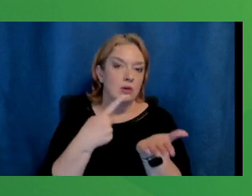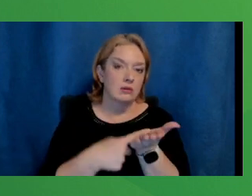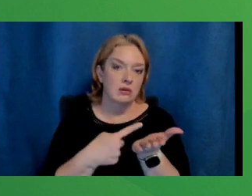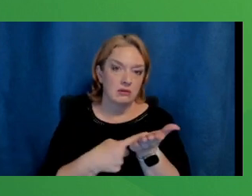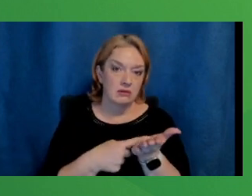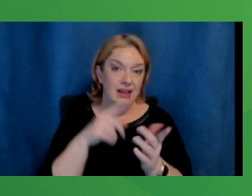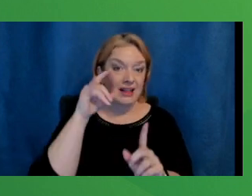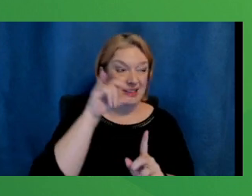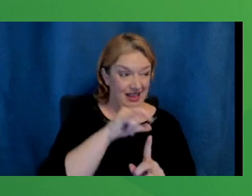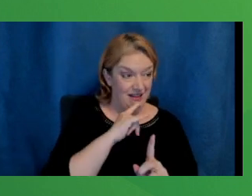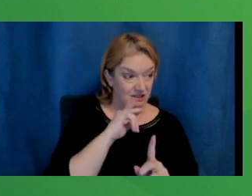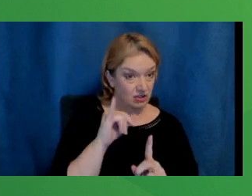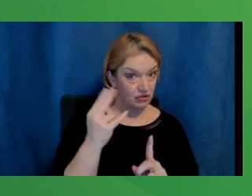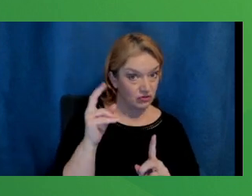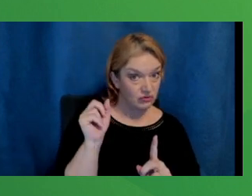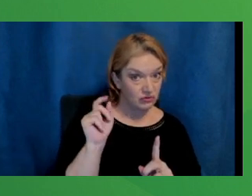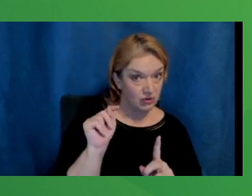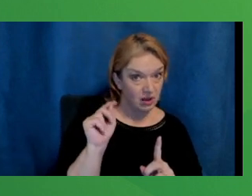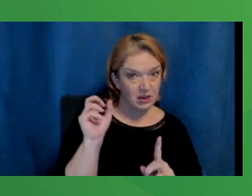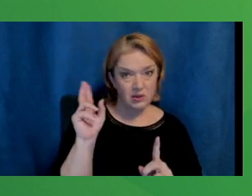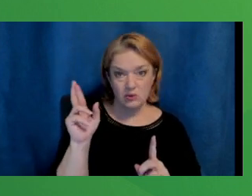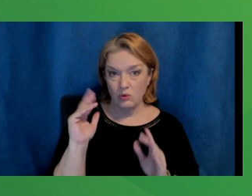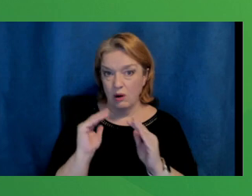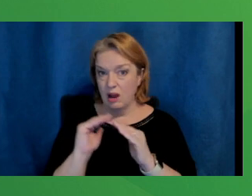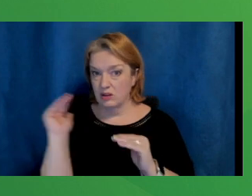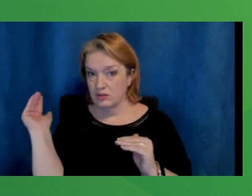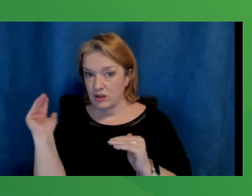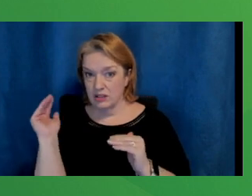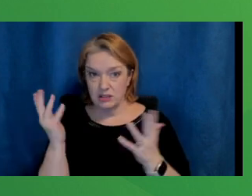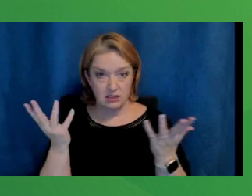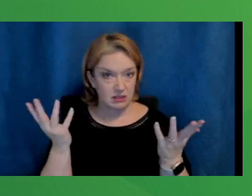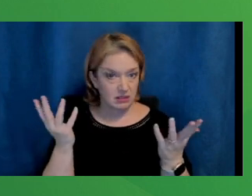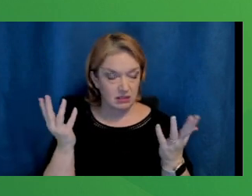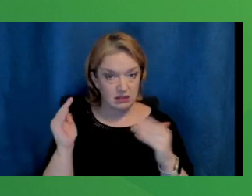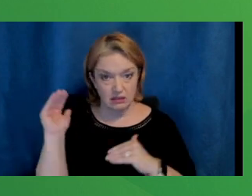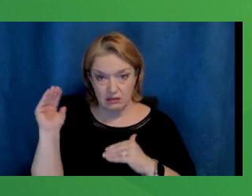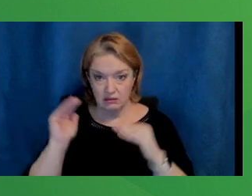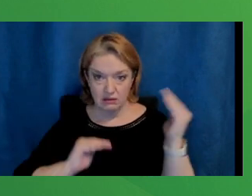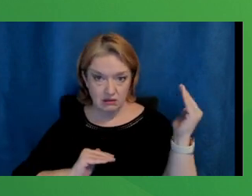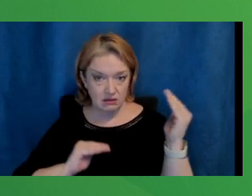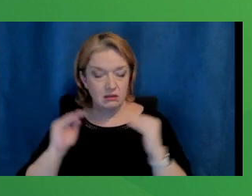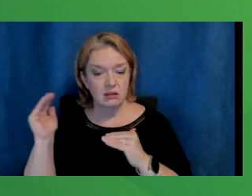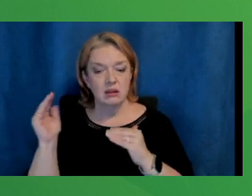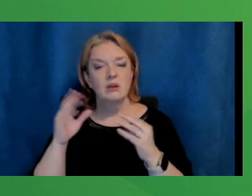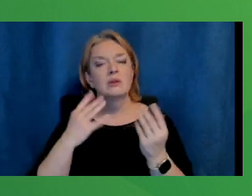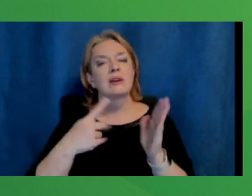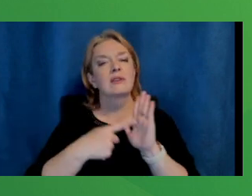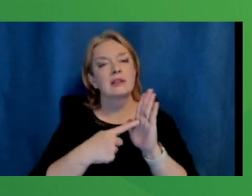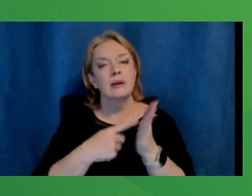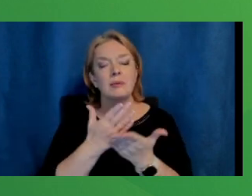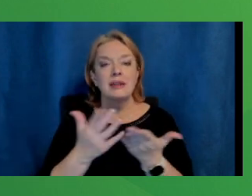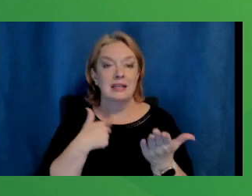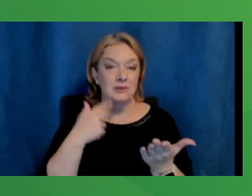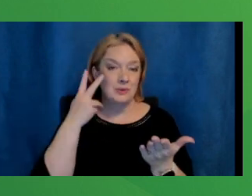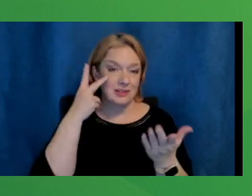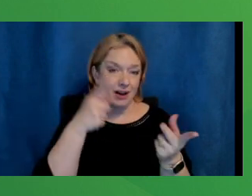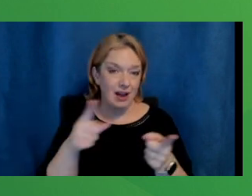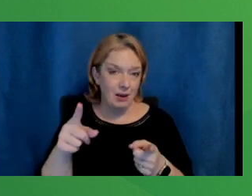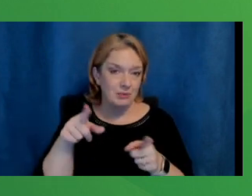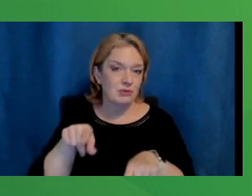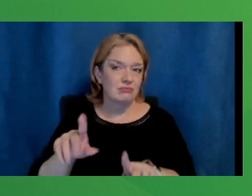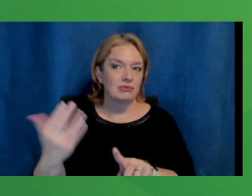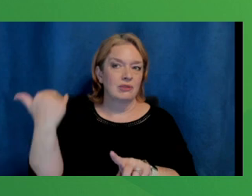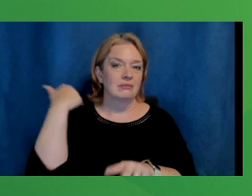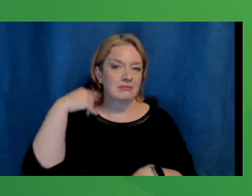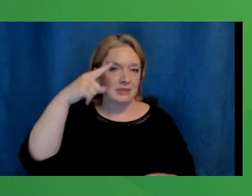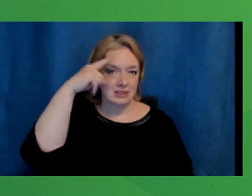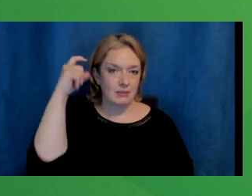And examples such as things that we saw take place in summer of 2020 and other environmental